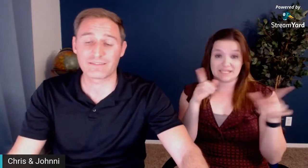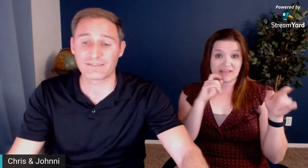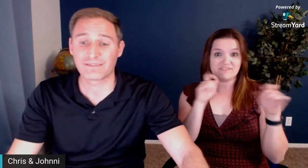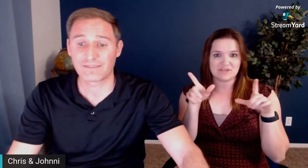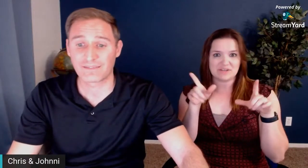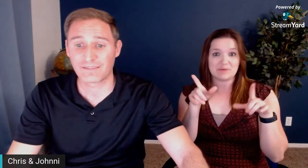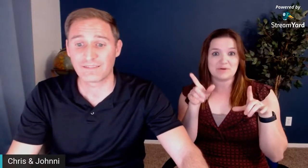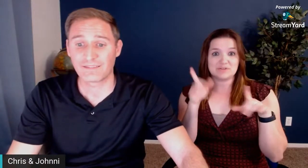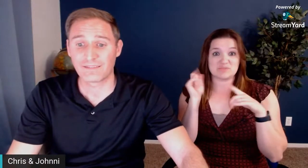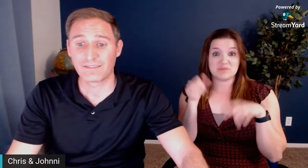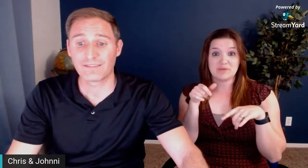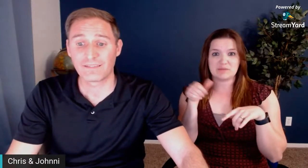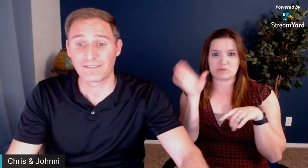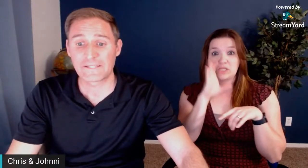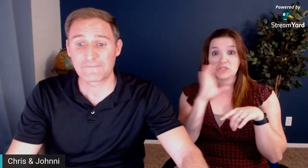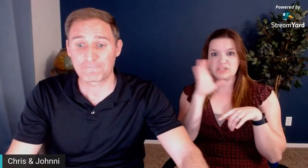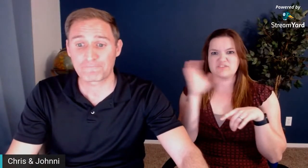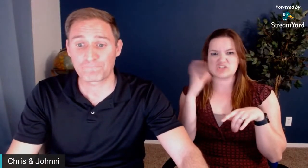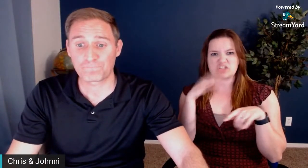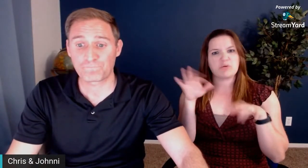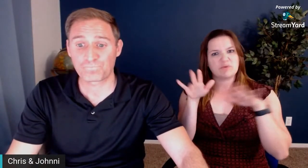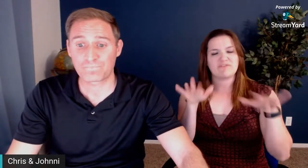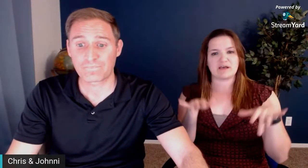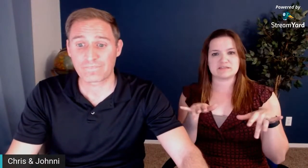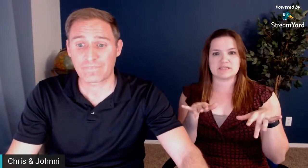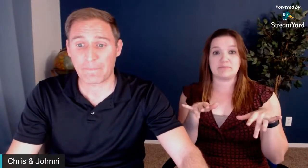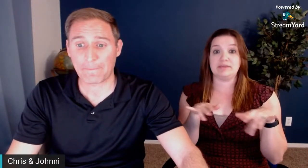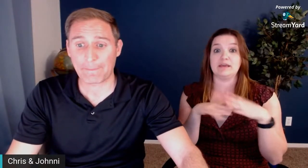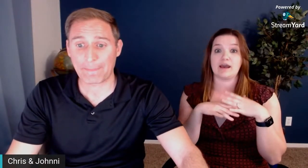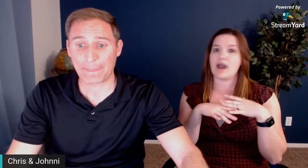like that video that we post and we went we were like looking for snow and then we found some yeah